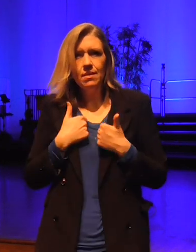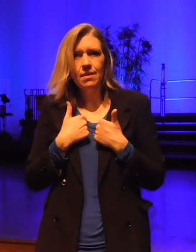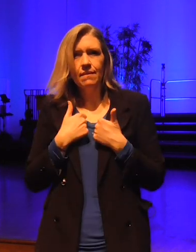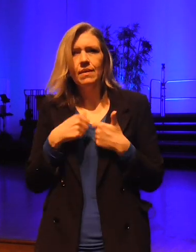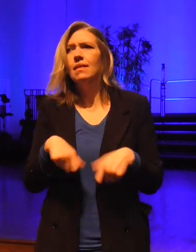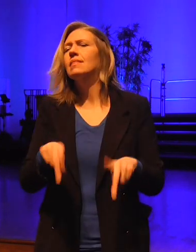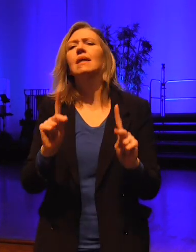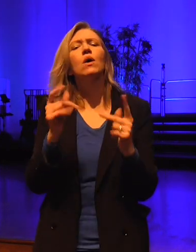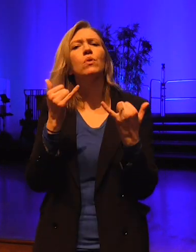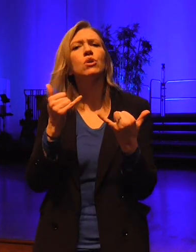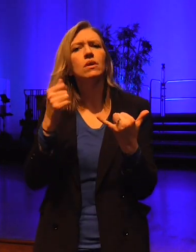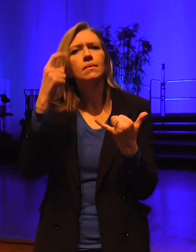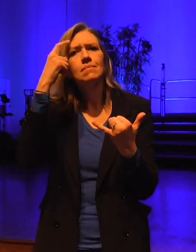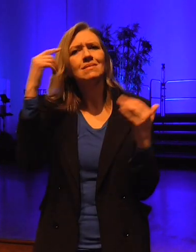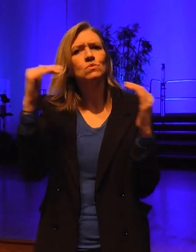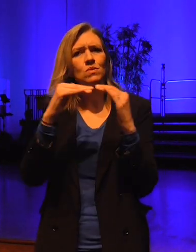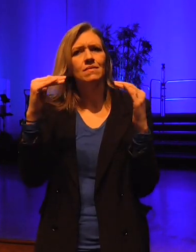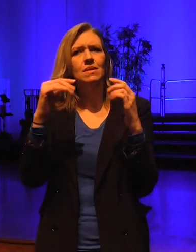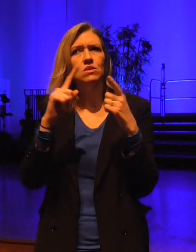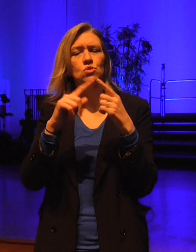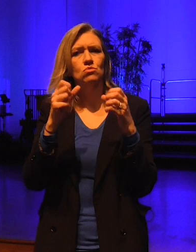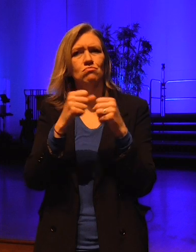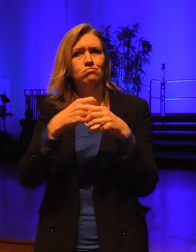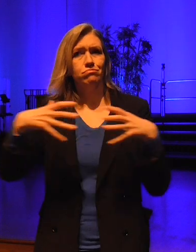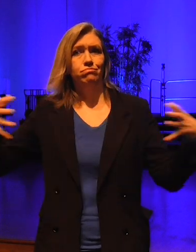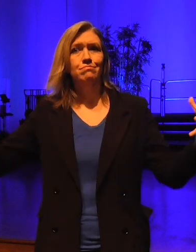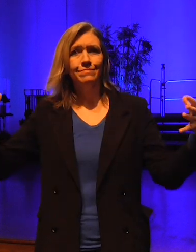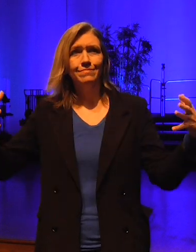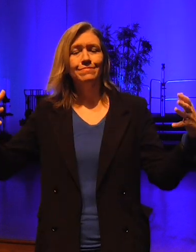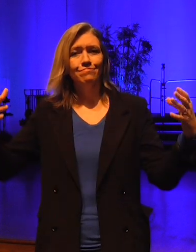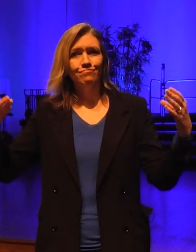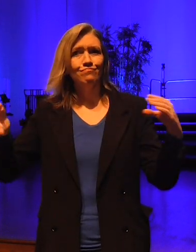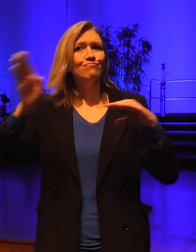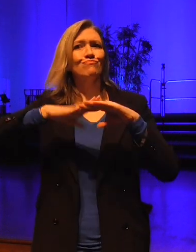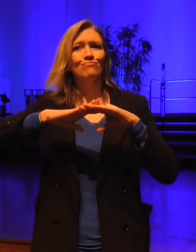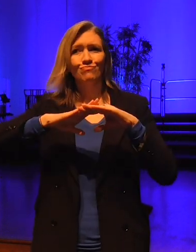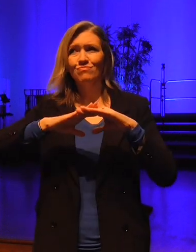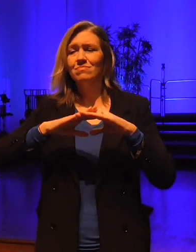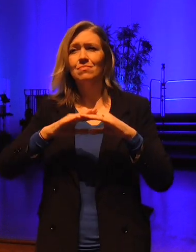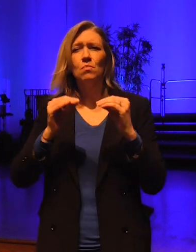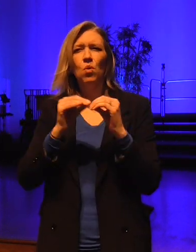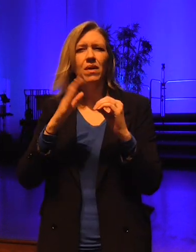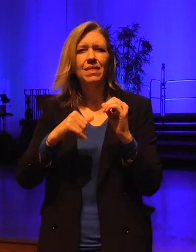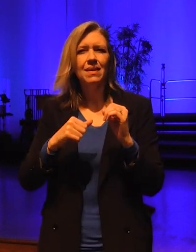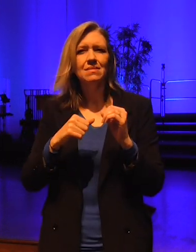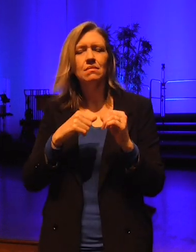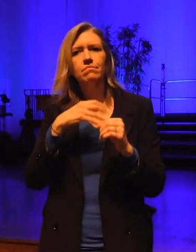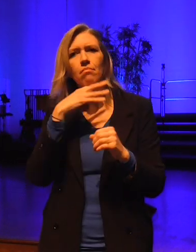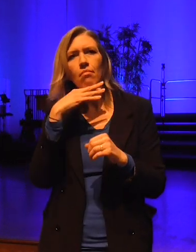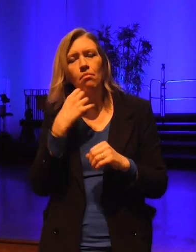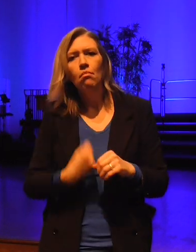equivalent to expand beyond the tired stories of yesterday to step into the fullness of what